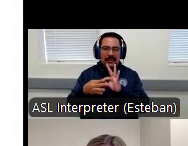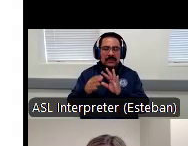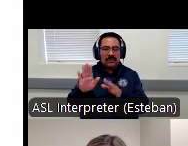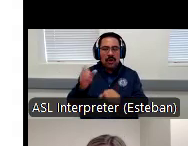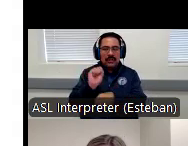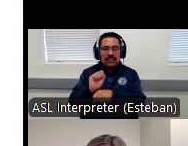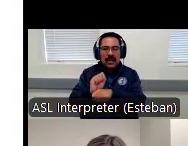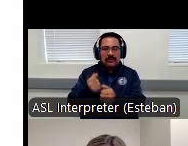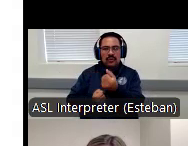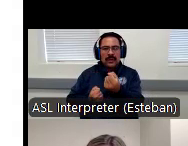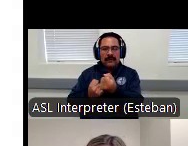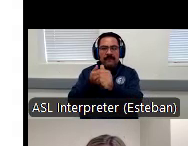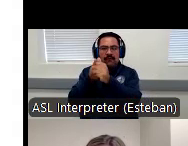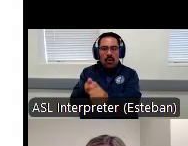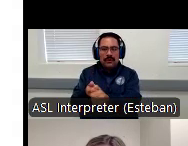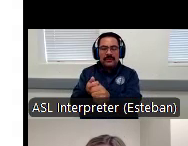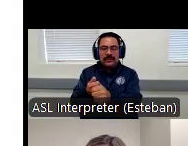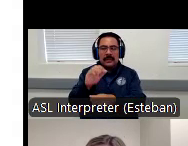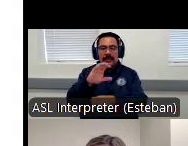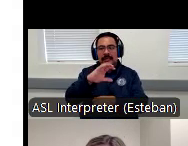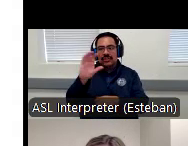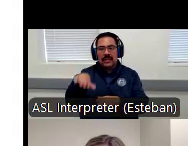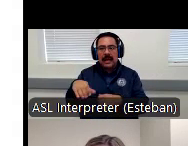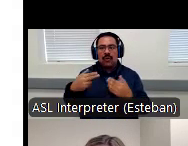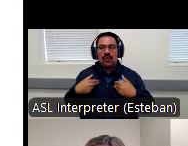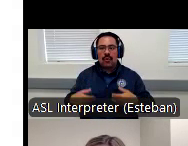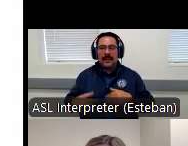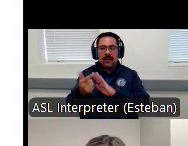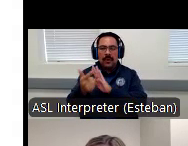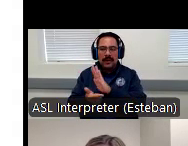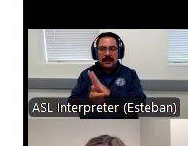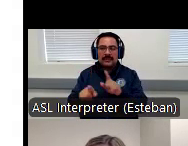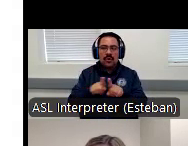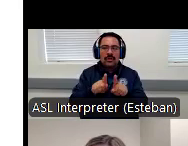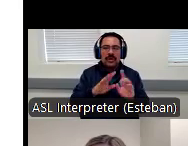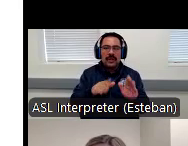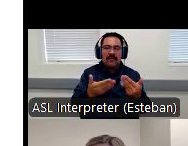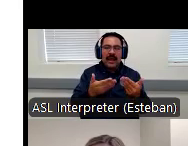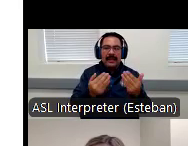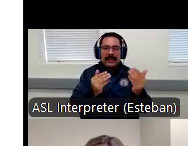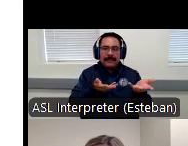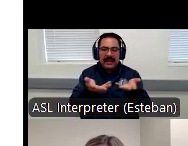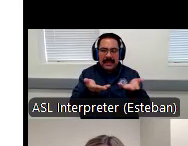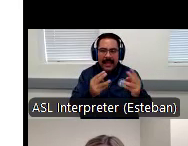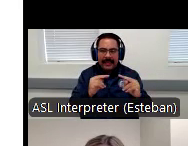Commission on Human Relations. Their job is to enforce the Chicago Human Rights Ordinance. But I also want to share that they also provide mediation, and they have to work with different